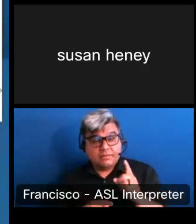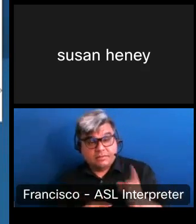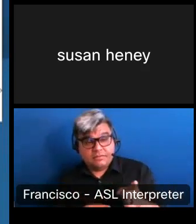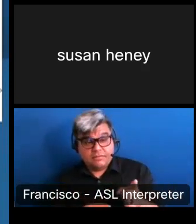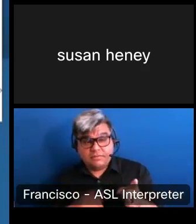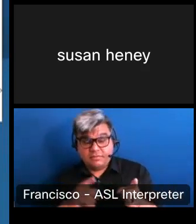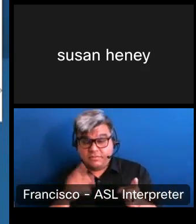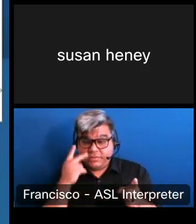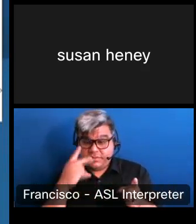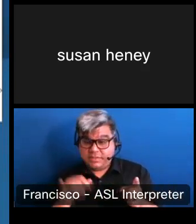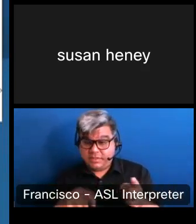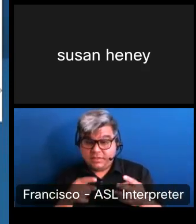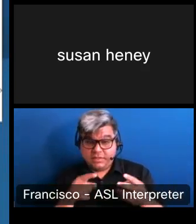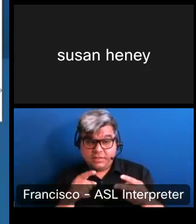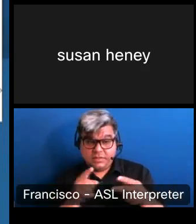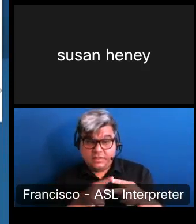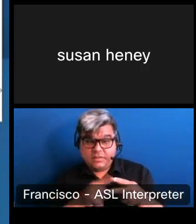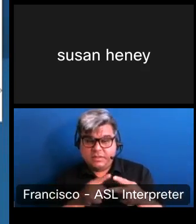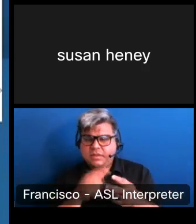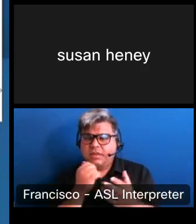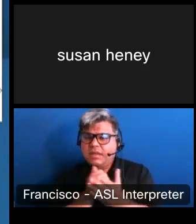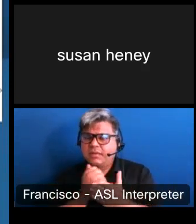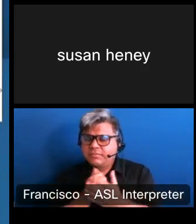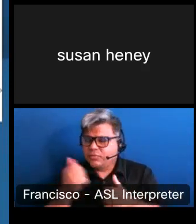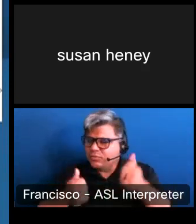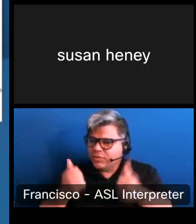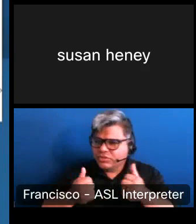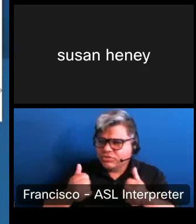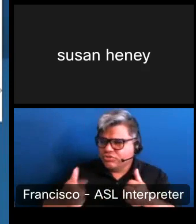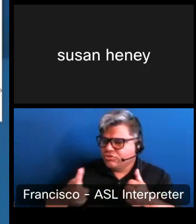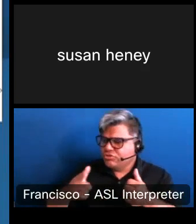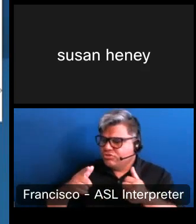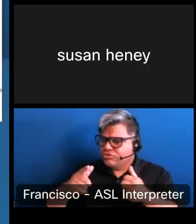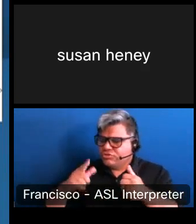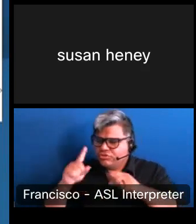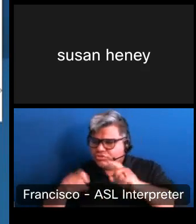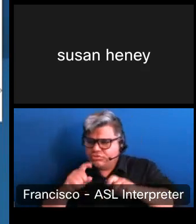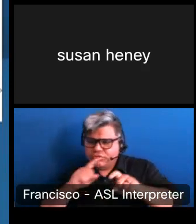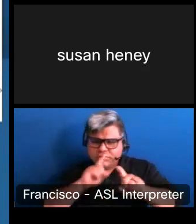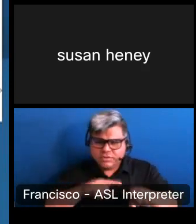discover which survey may have the information you need. Use the dropdown list to select geographies,